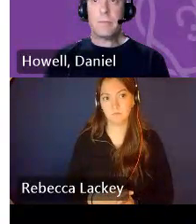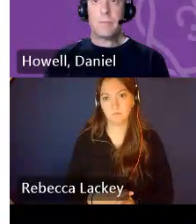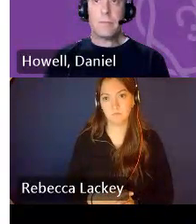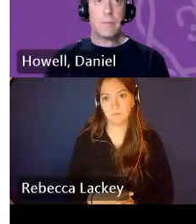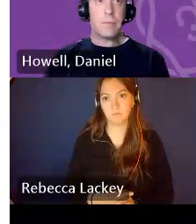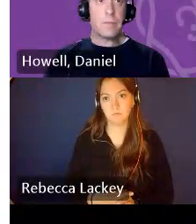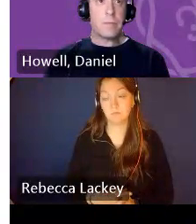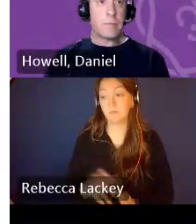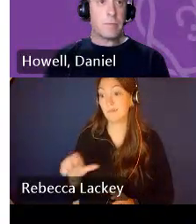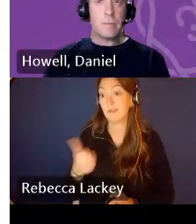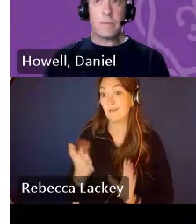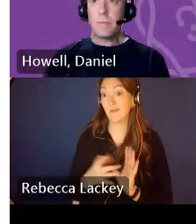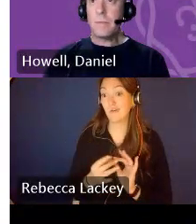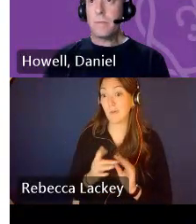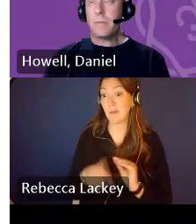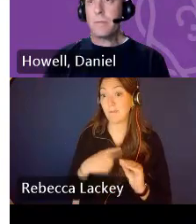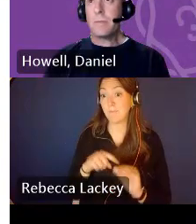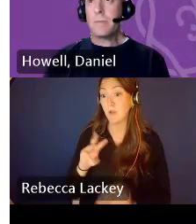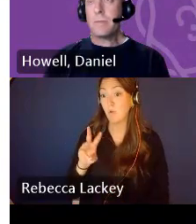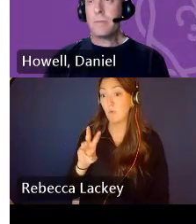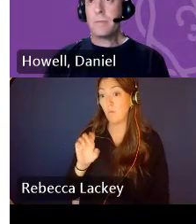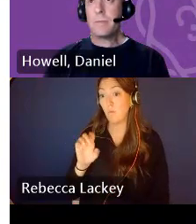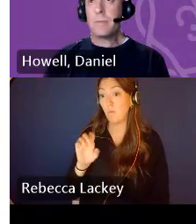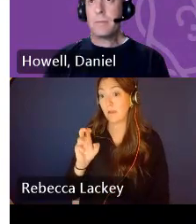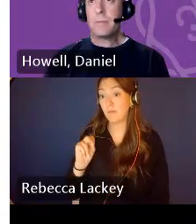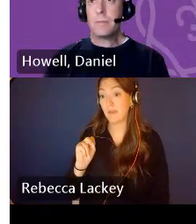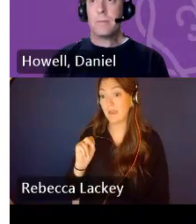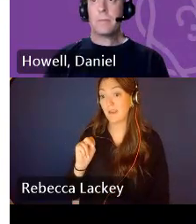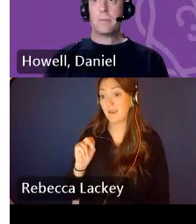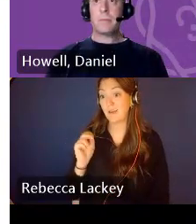We have another comment about Widman Road beat to death and it's turning our cars into